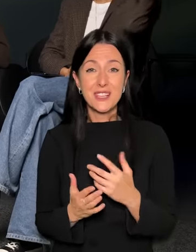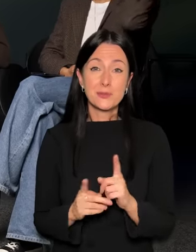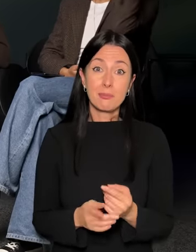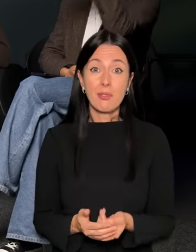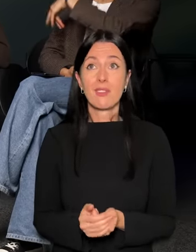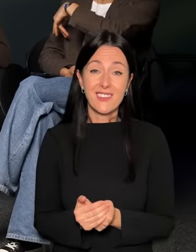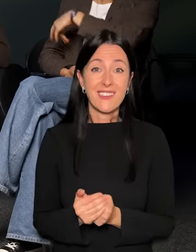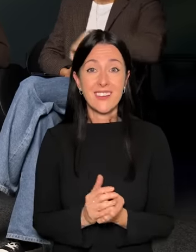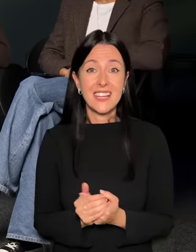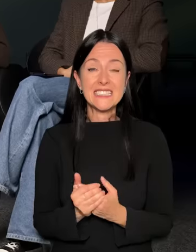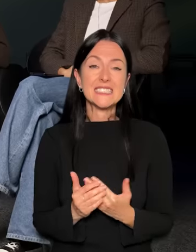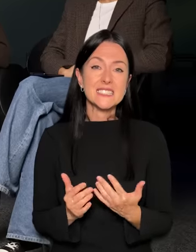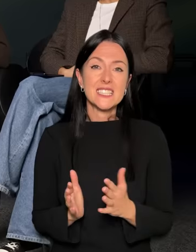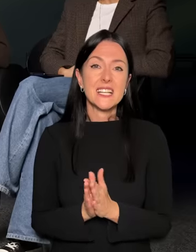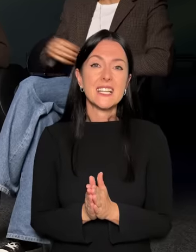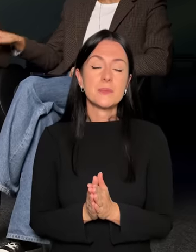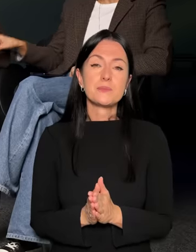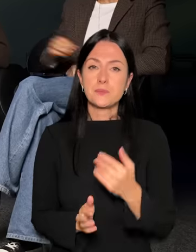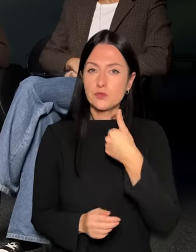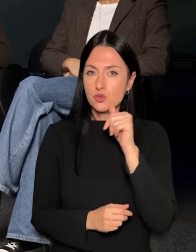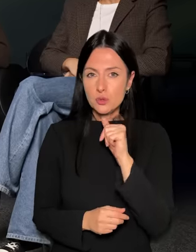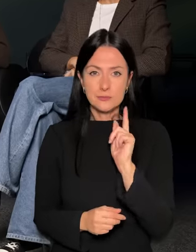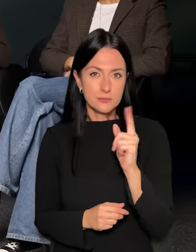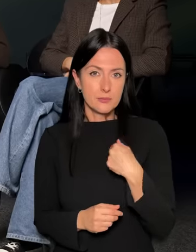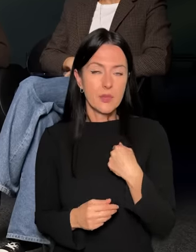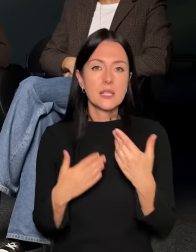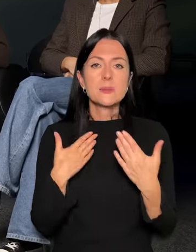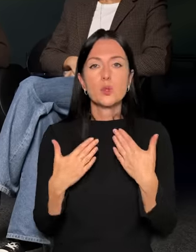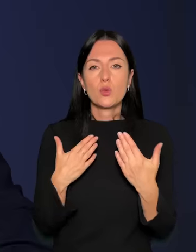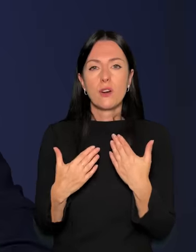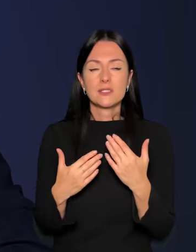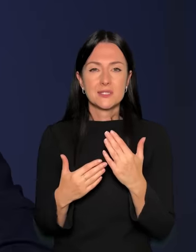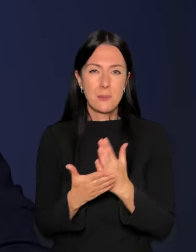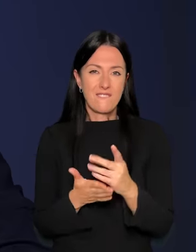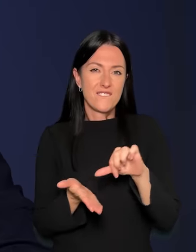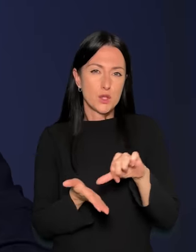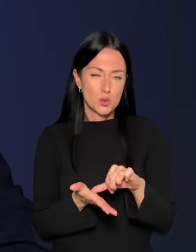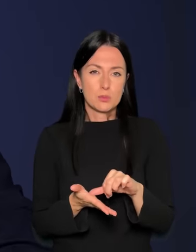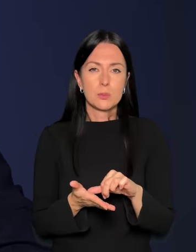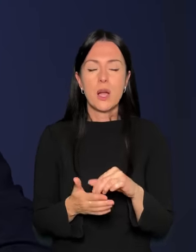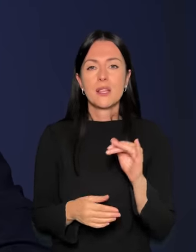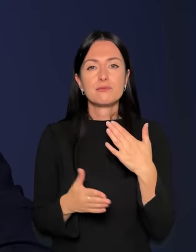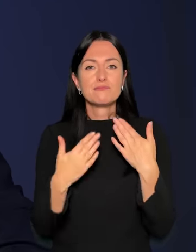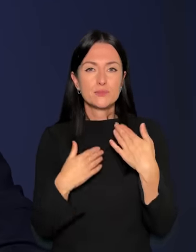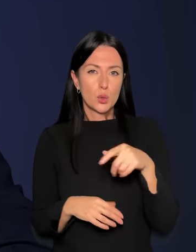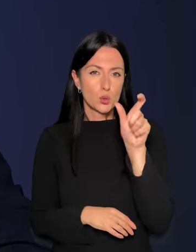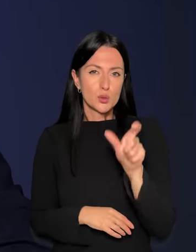So, you understand, maybe... Well, yesterday, by the way, I talked to... I had a presentation and talked to